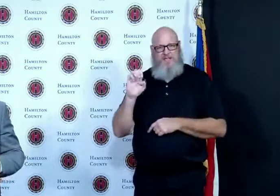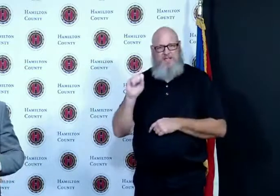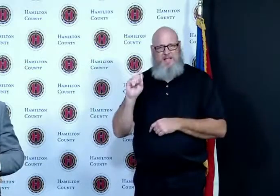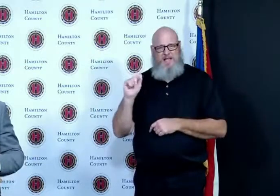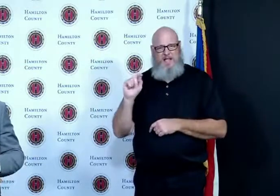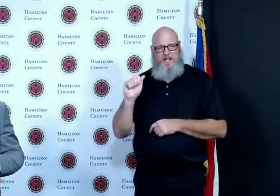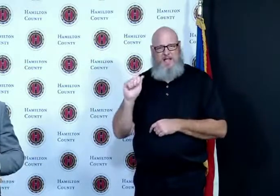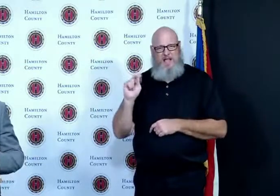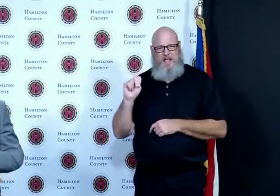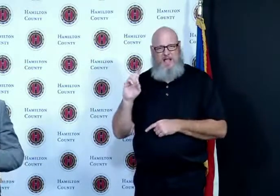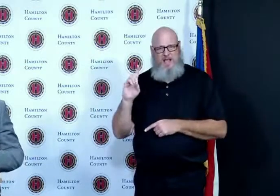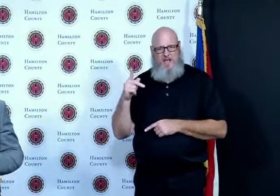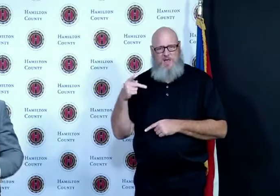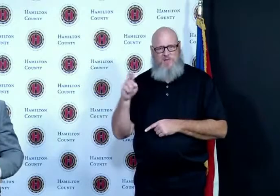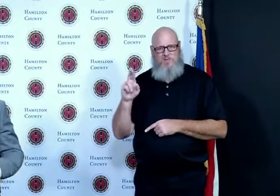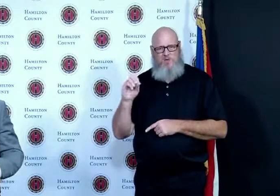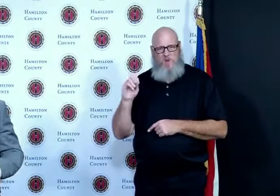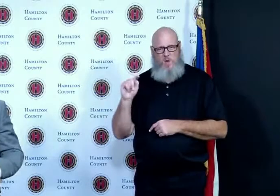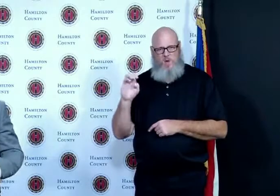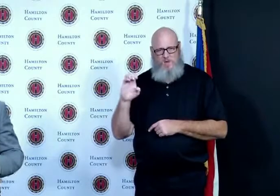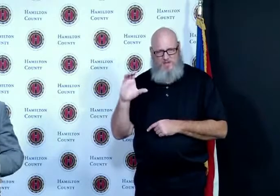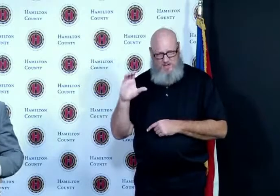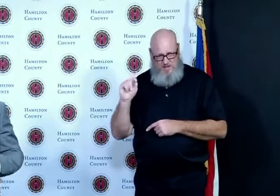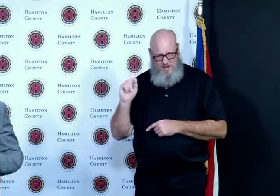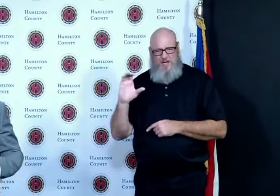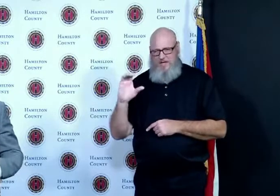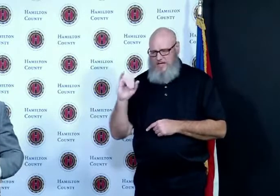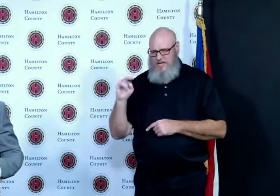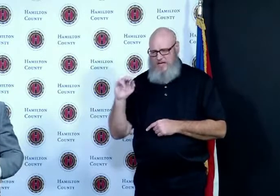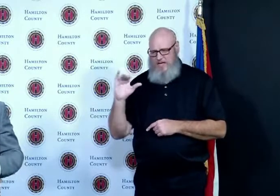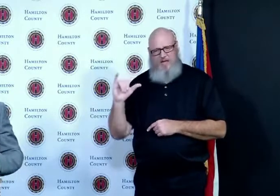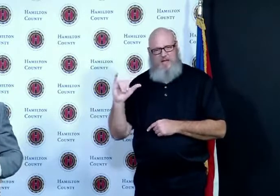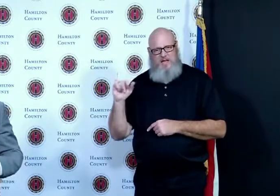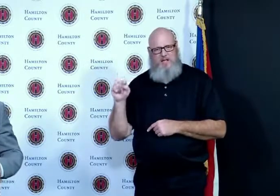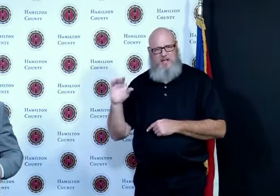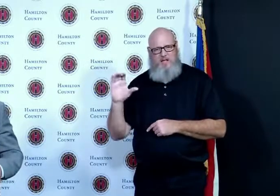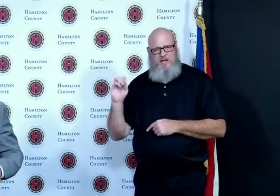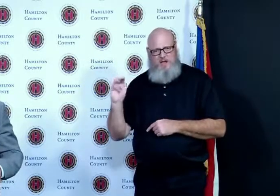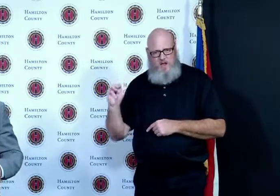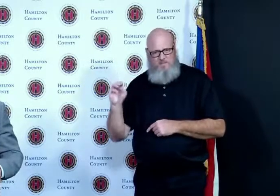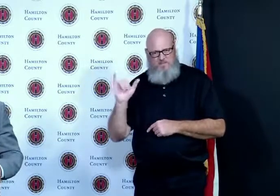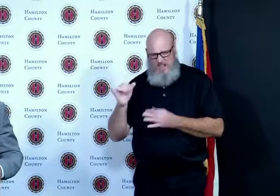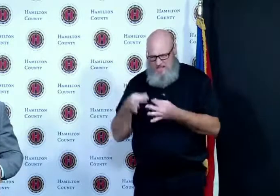remind folks while we are in the middle of being purple and still in the middle of this pandemic